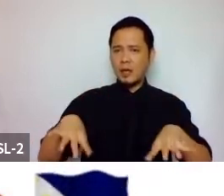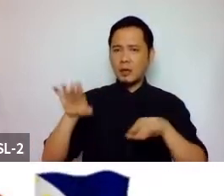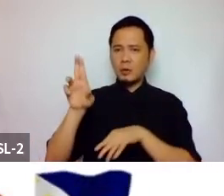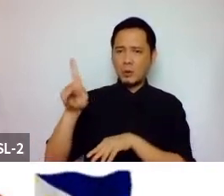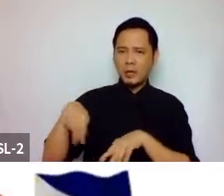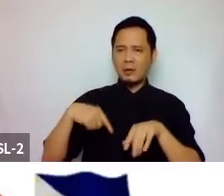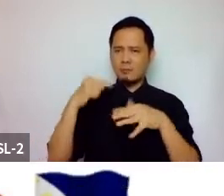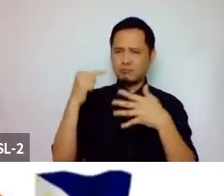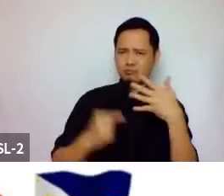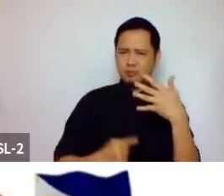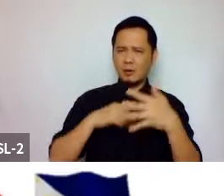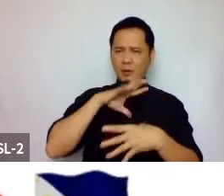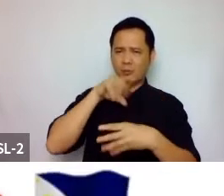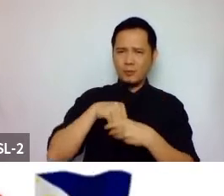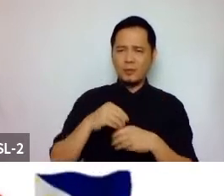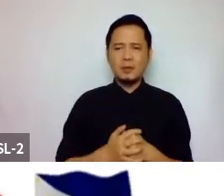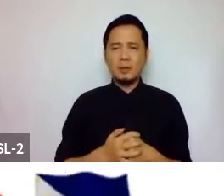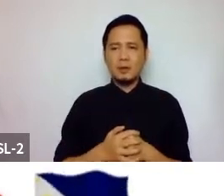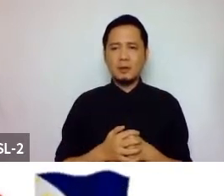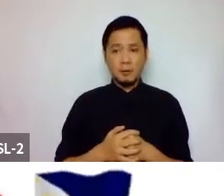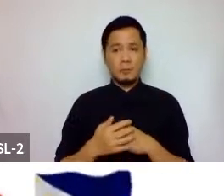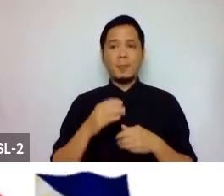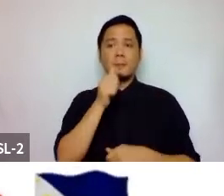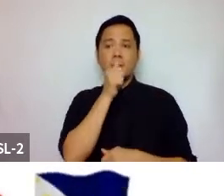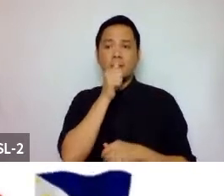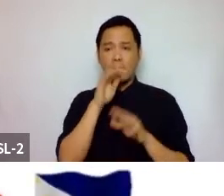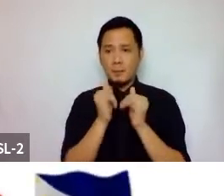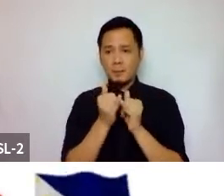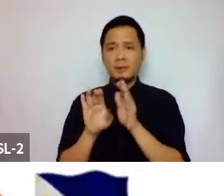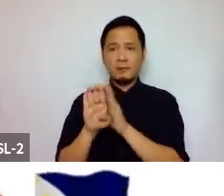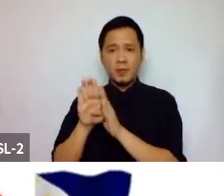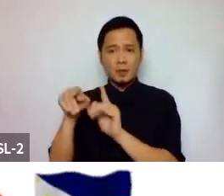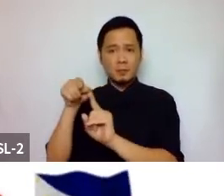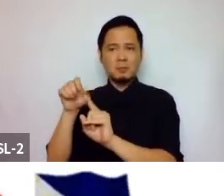Any private vaccine developers can also apply for clinical trials.